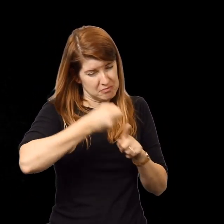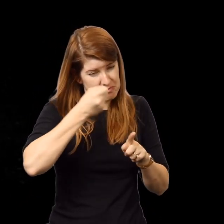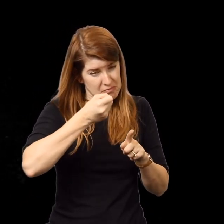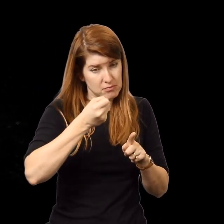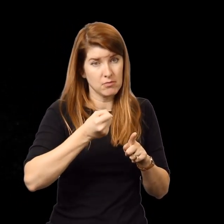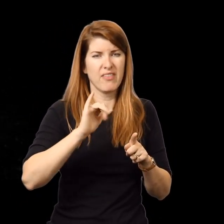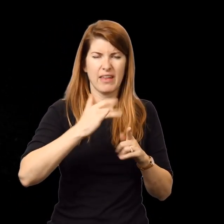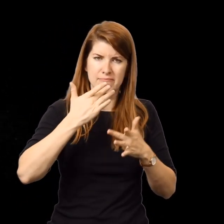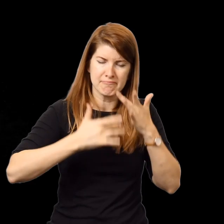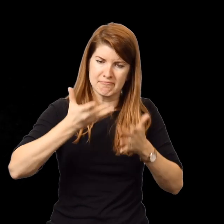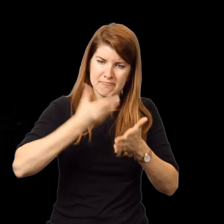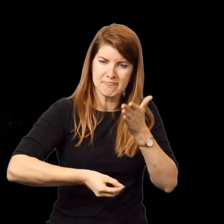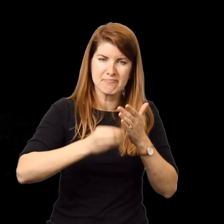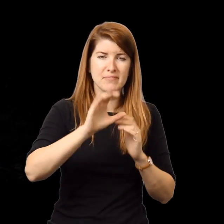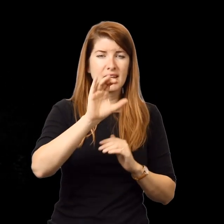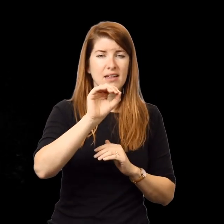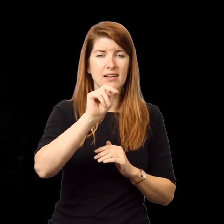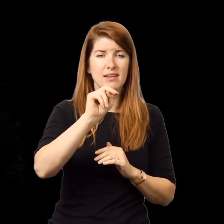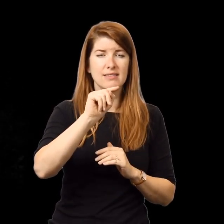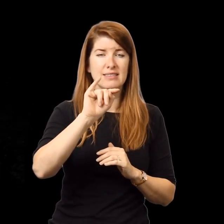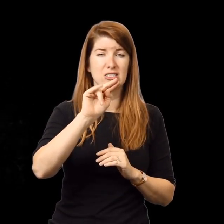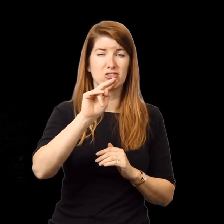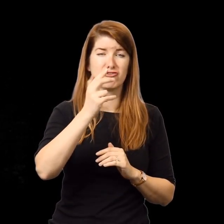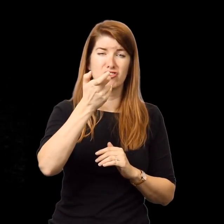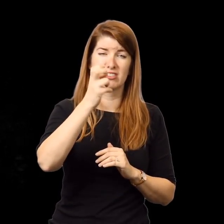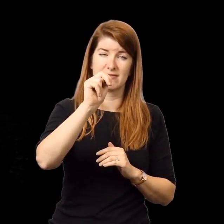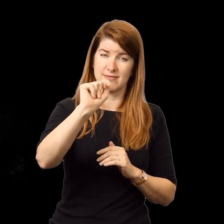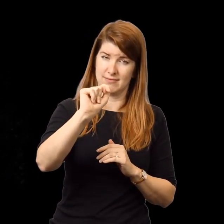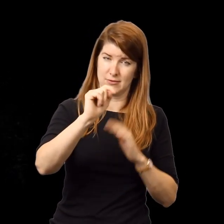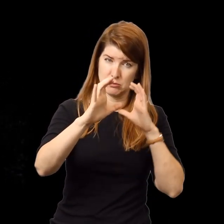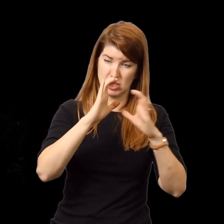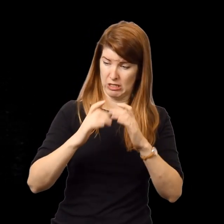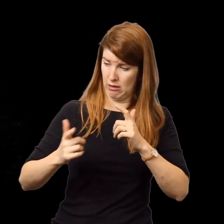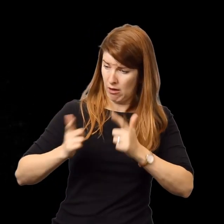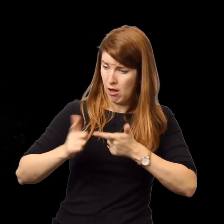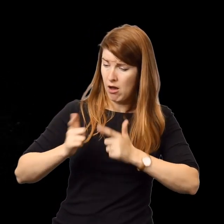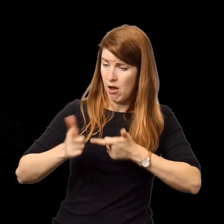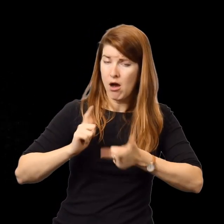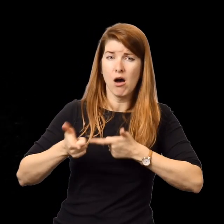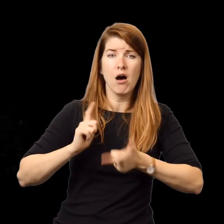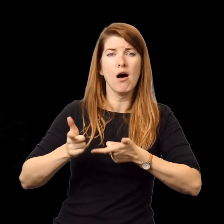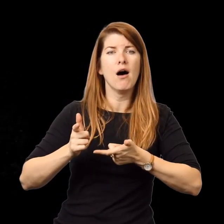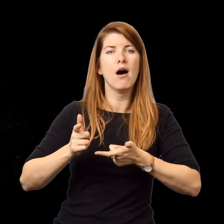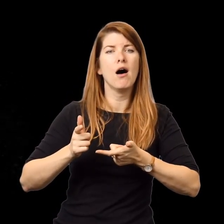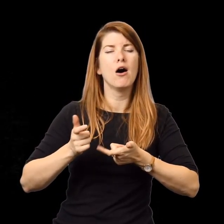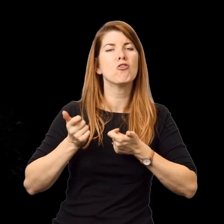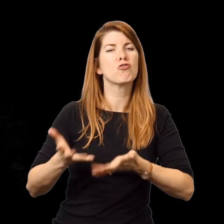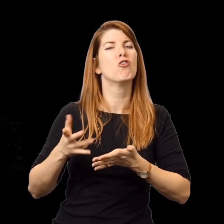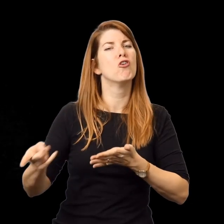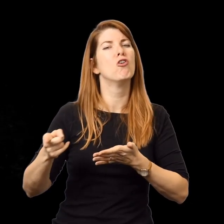of contingent communication fails to stimulate the child to reengage or to engage